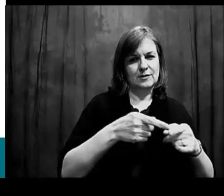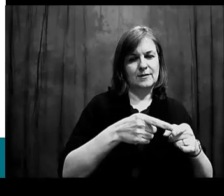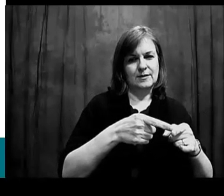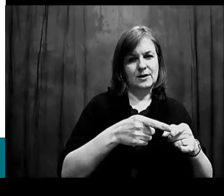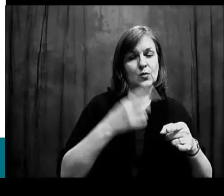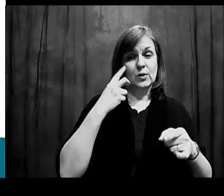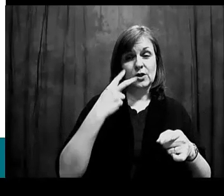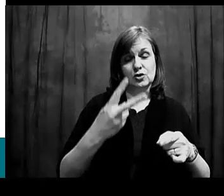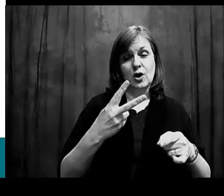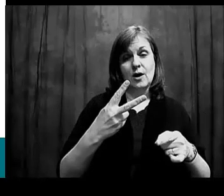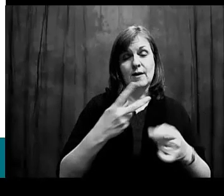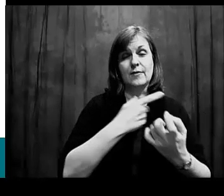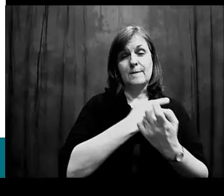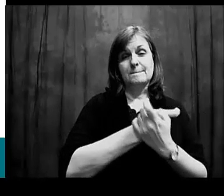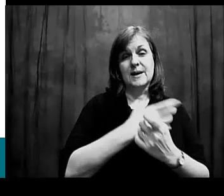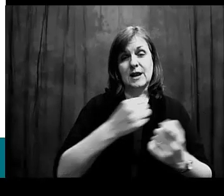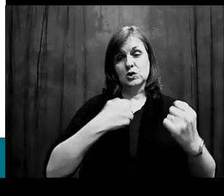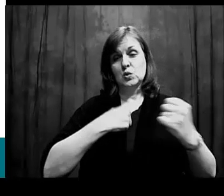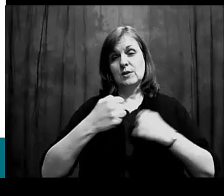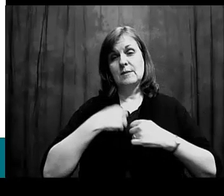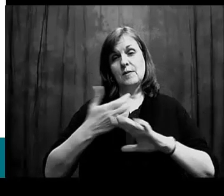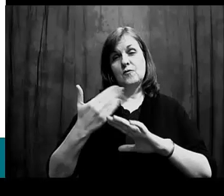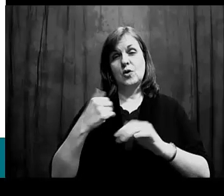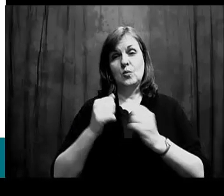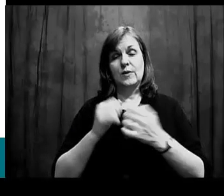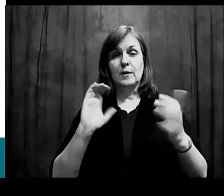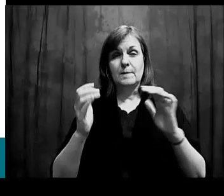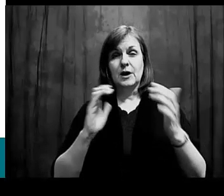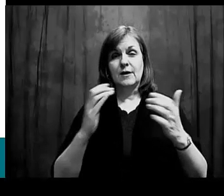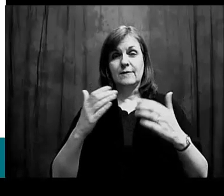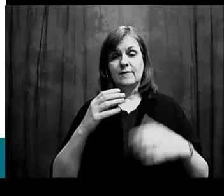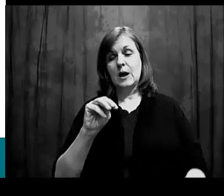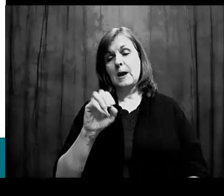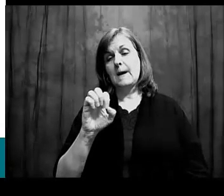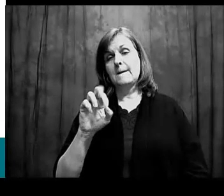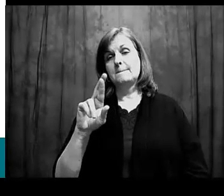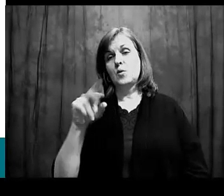showed you this one is because we looked at bat and gorilla in comparative morphology